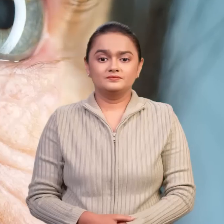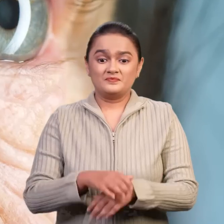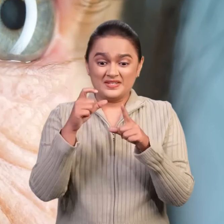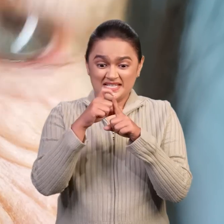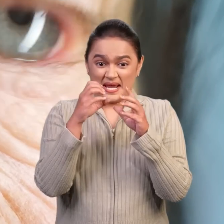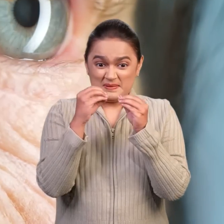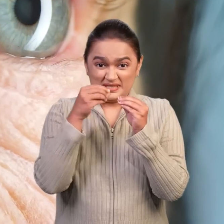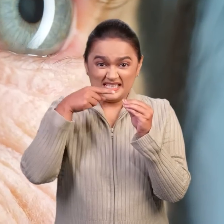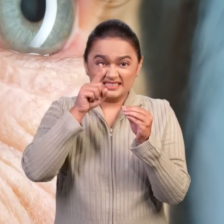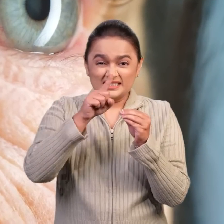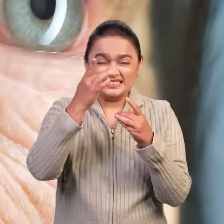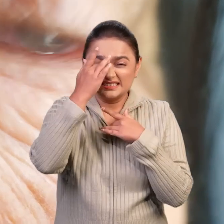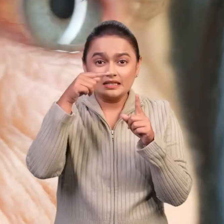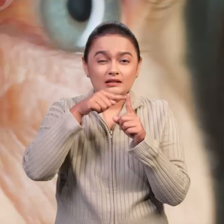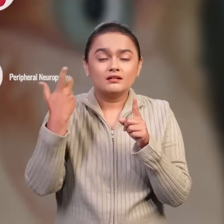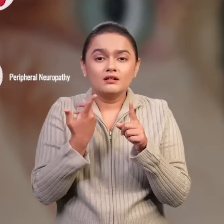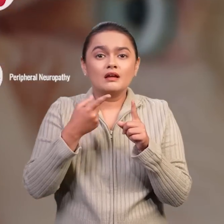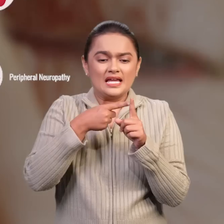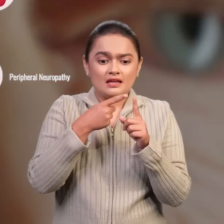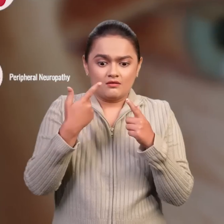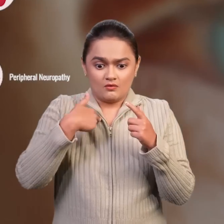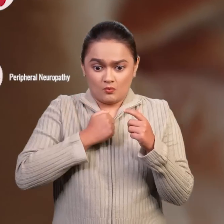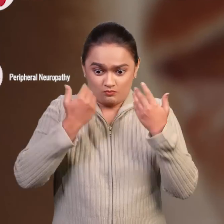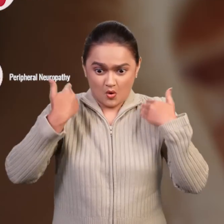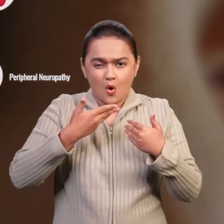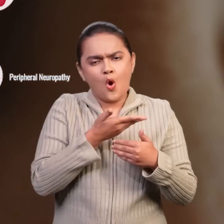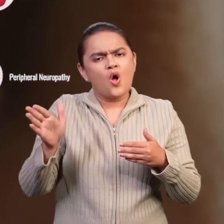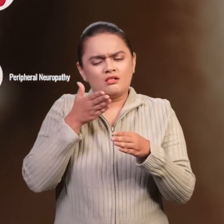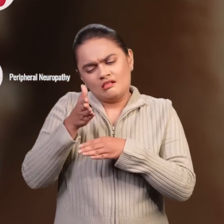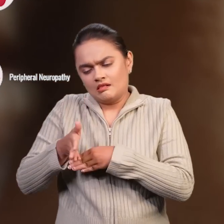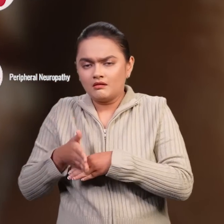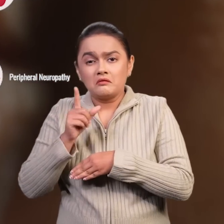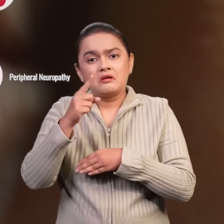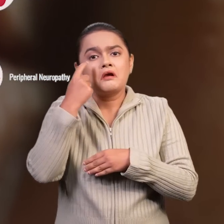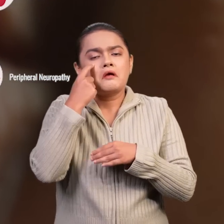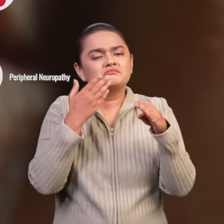Diabetes is one disease that doesn't leave any part of our body, and the eye is no exception.